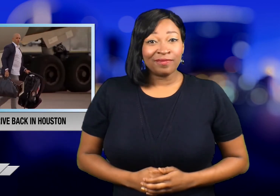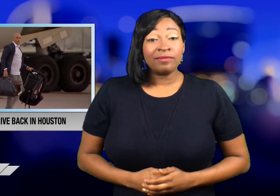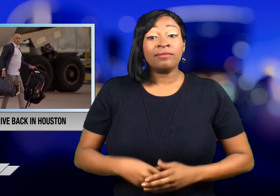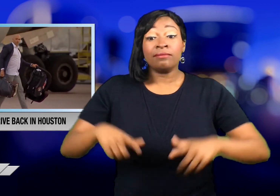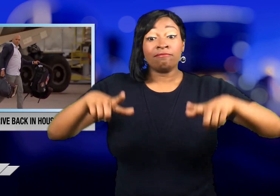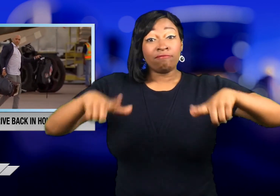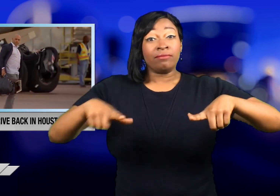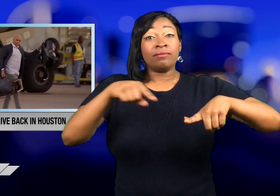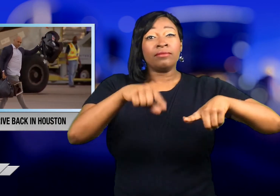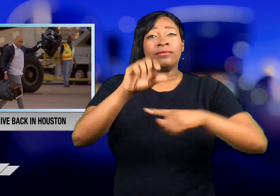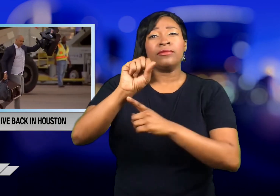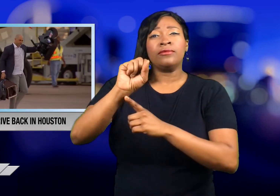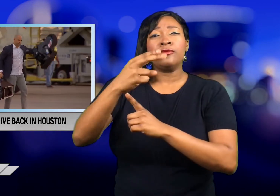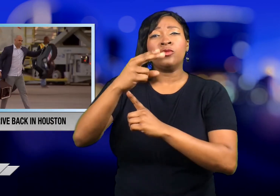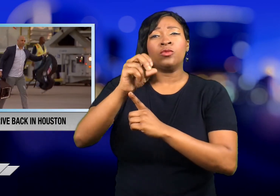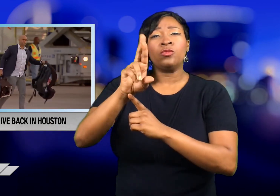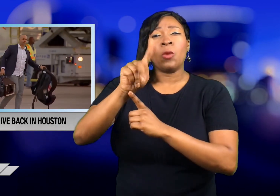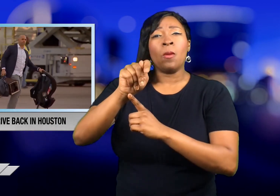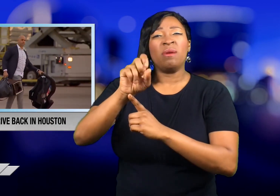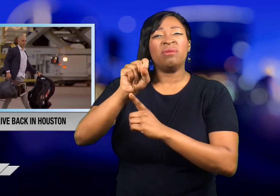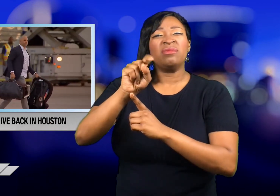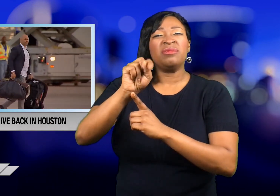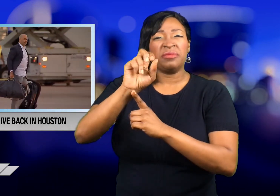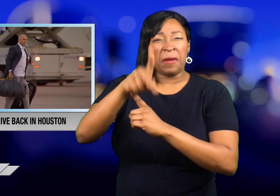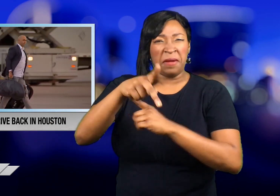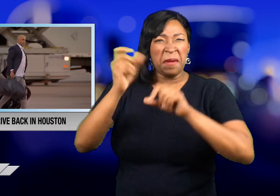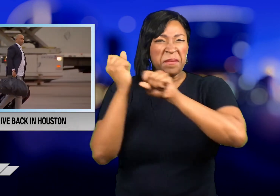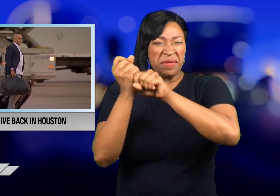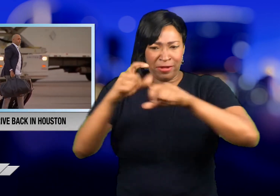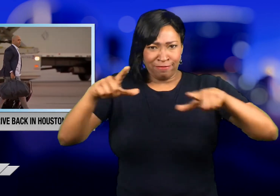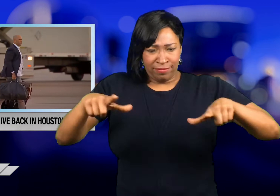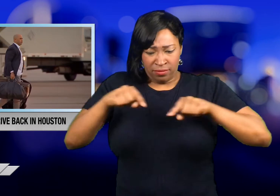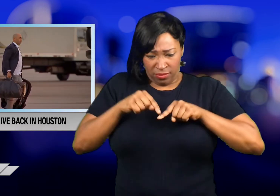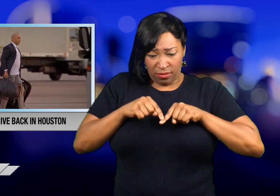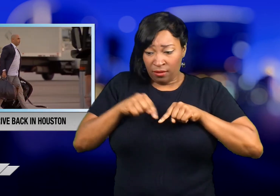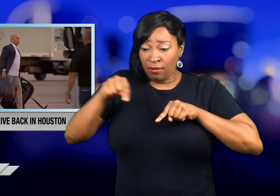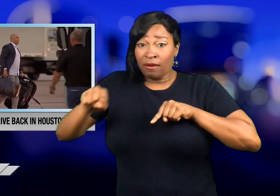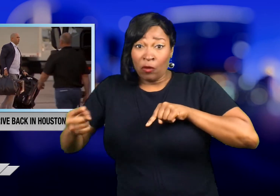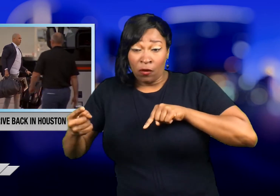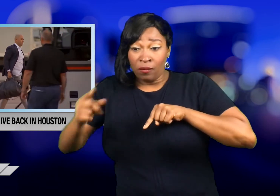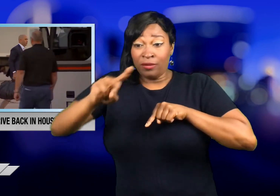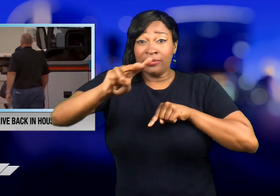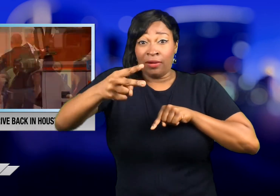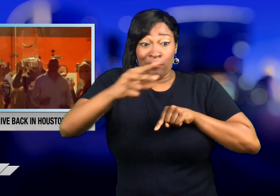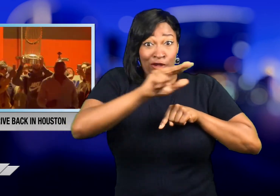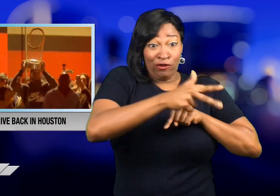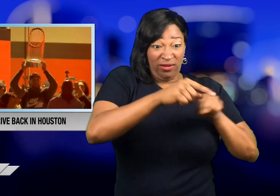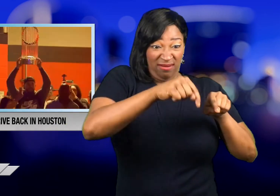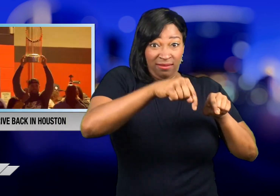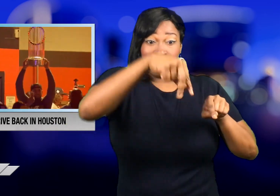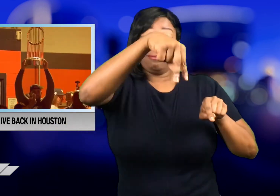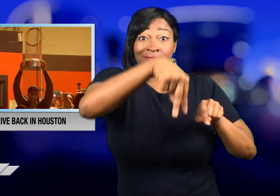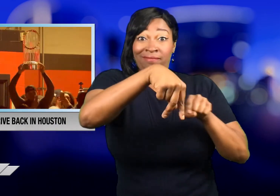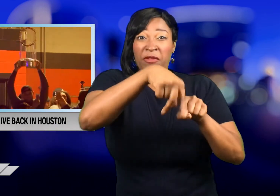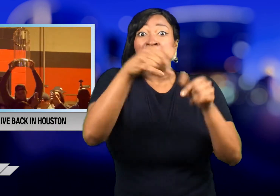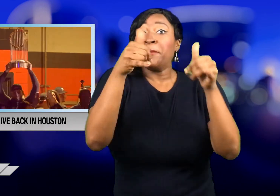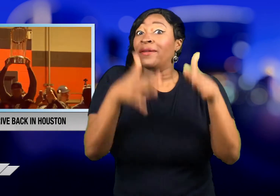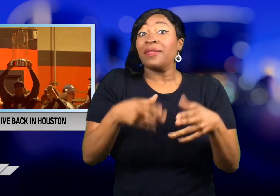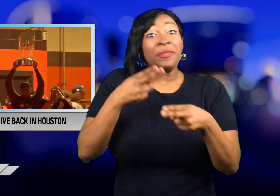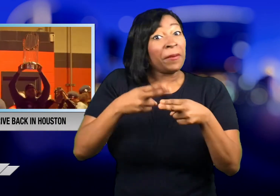Short stop Carlos